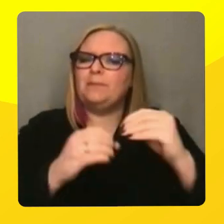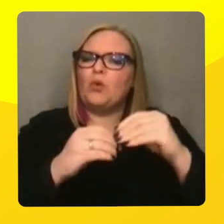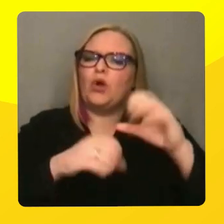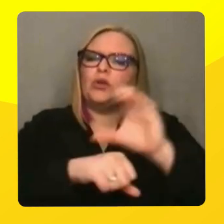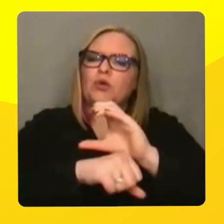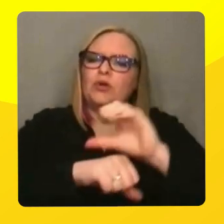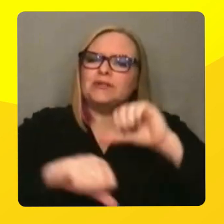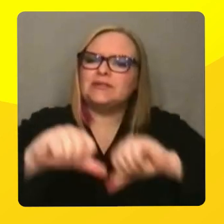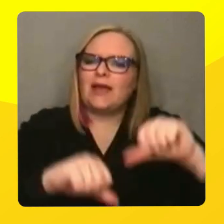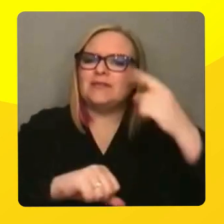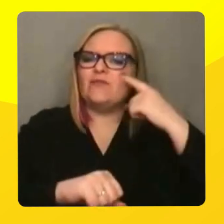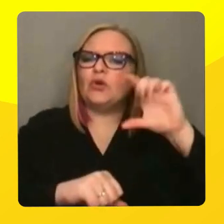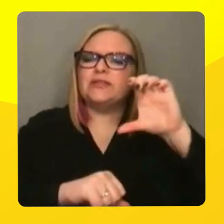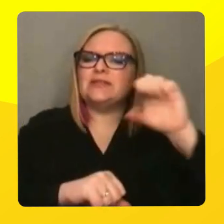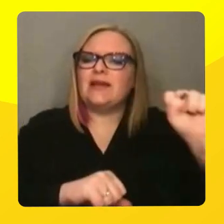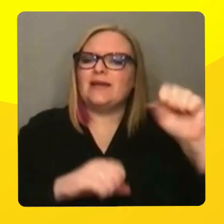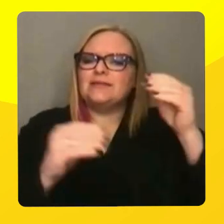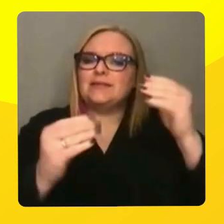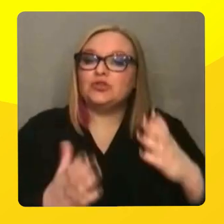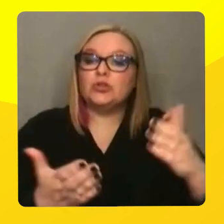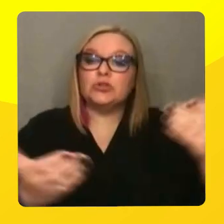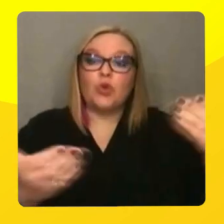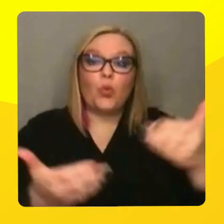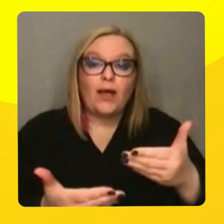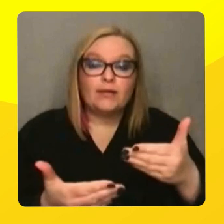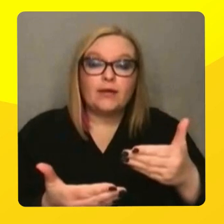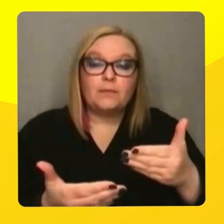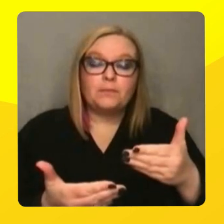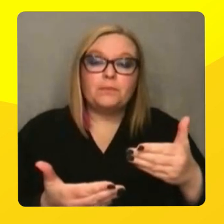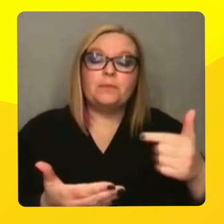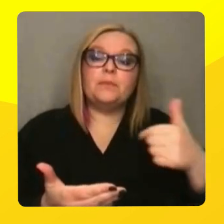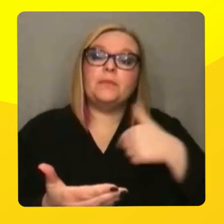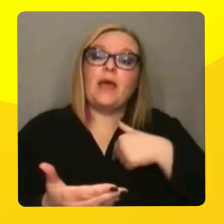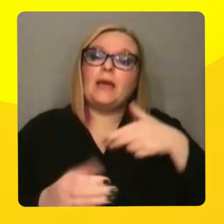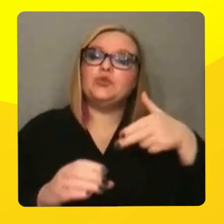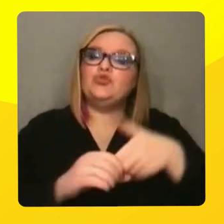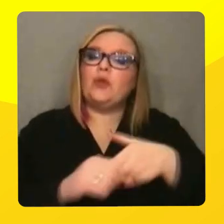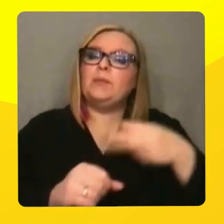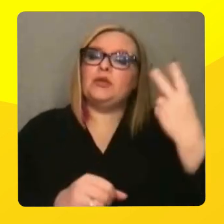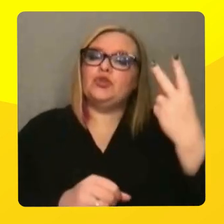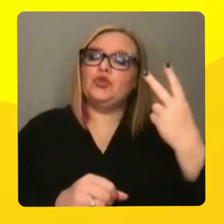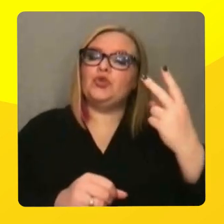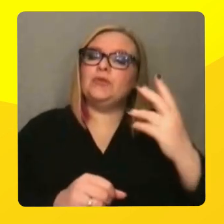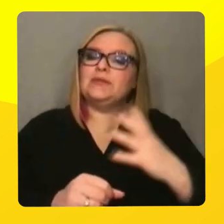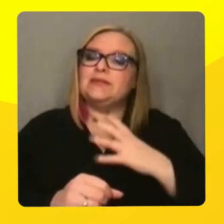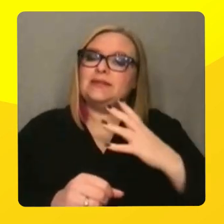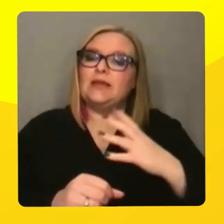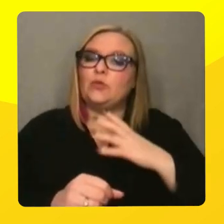So welcome. I am joined by two distinguished educators today,